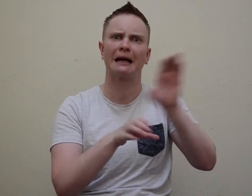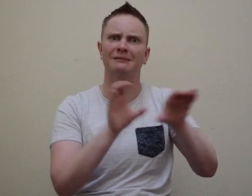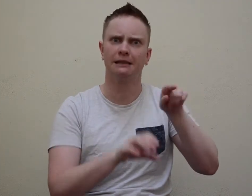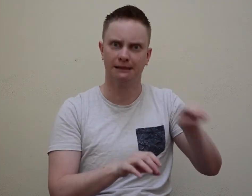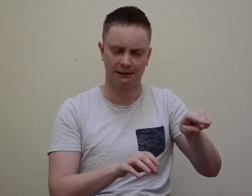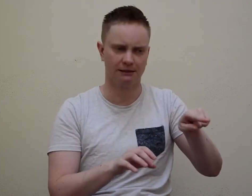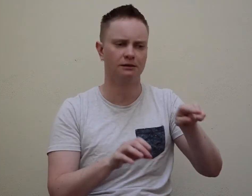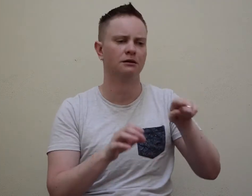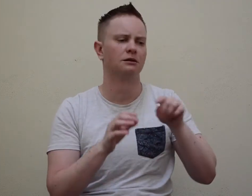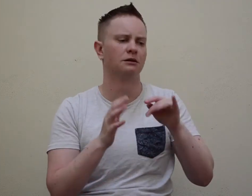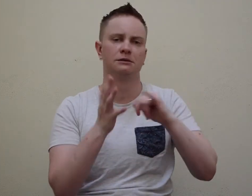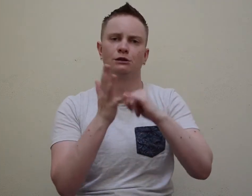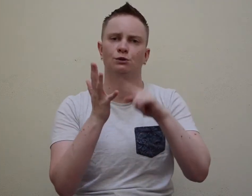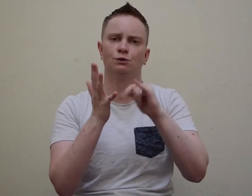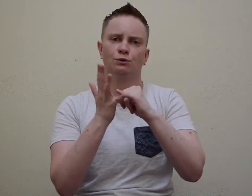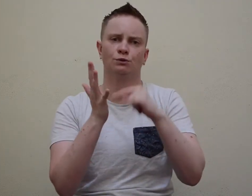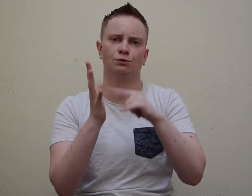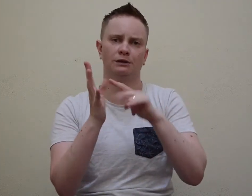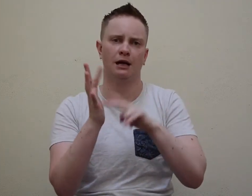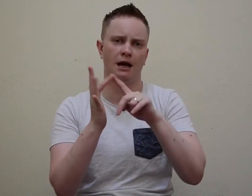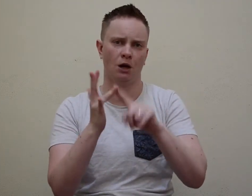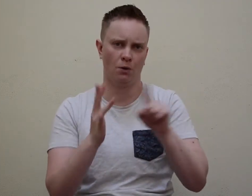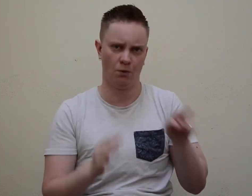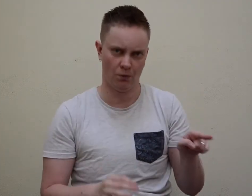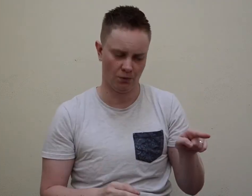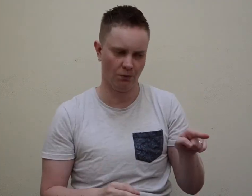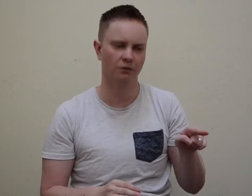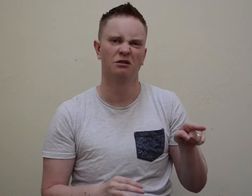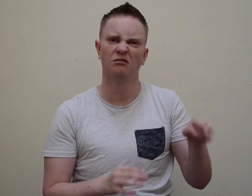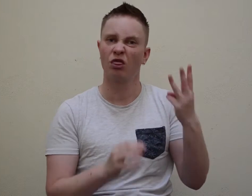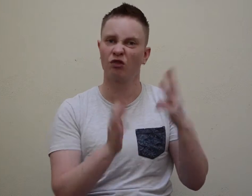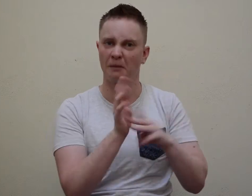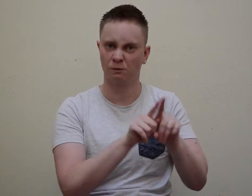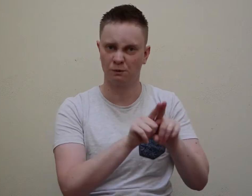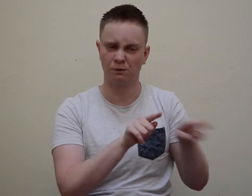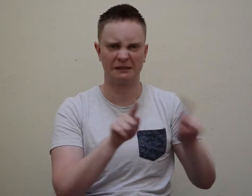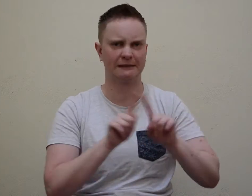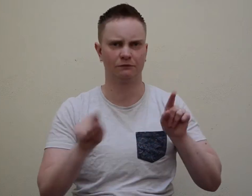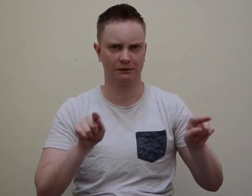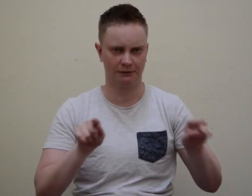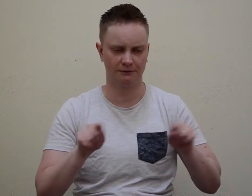and it's a different chemical composition. It's called Sustanon. And that's a three-month shot as well,